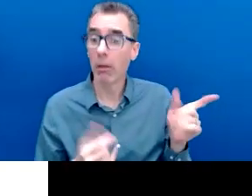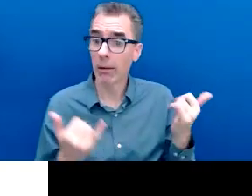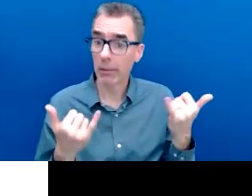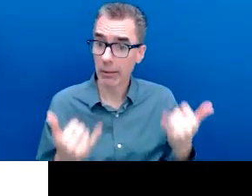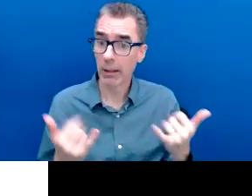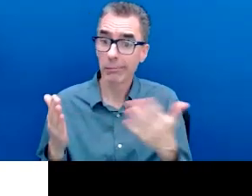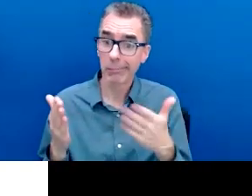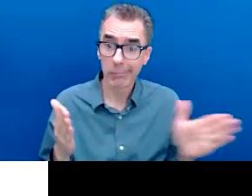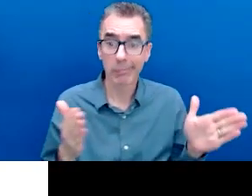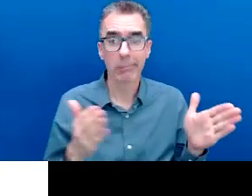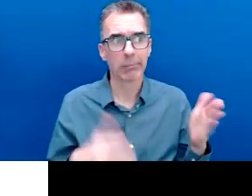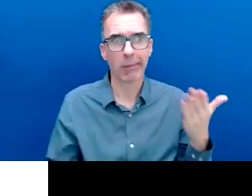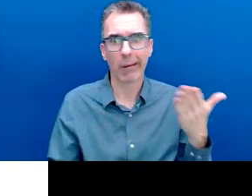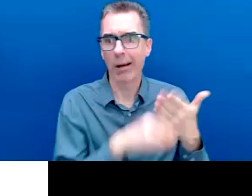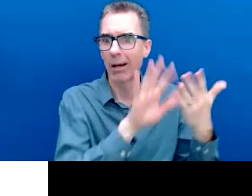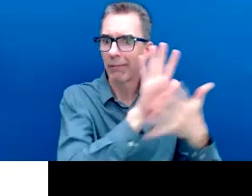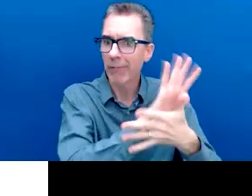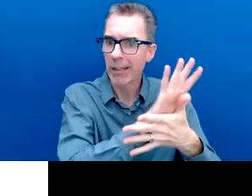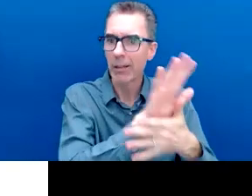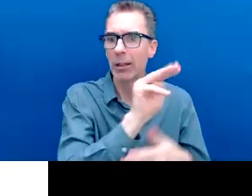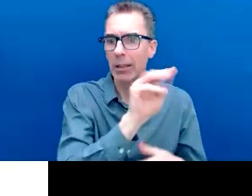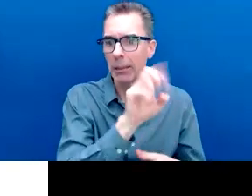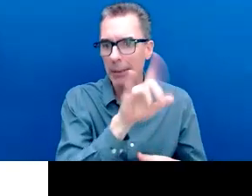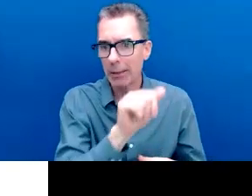video, media, image collections,